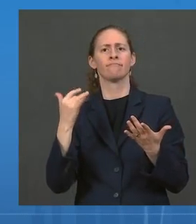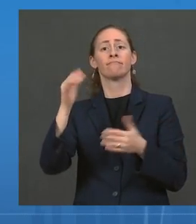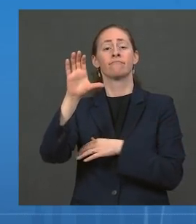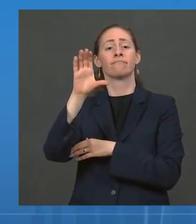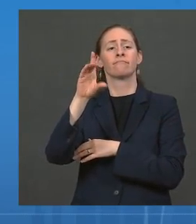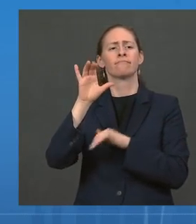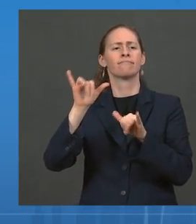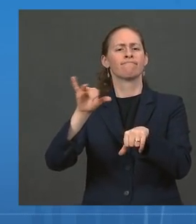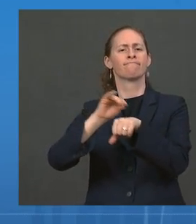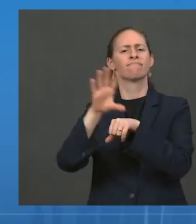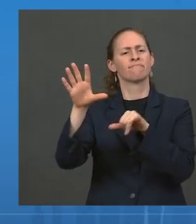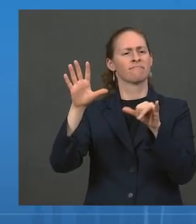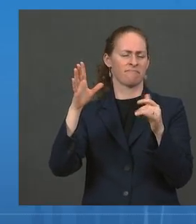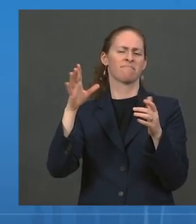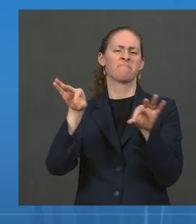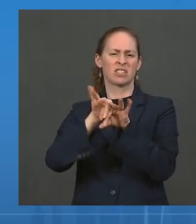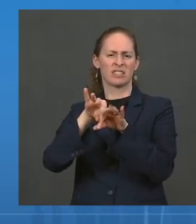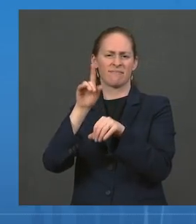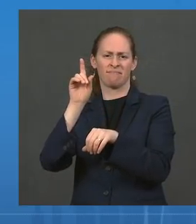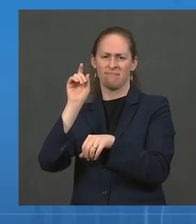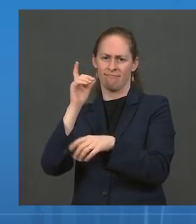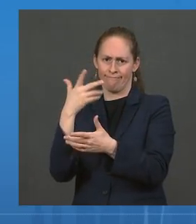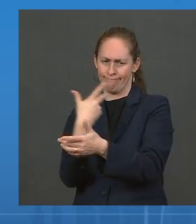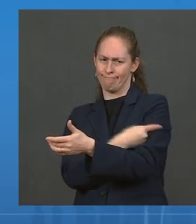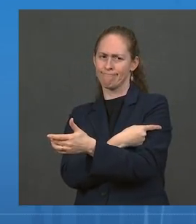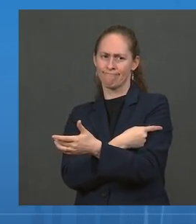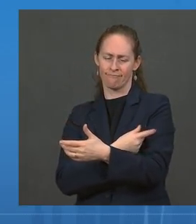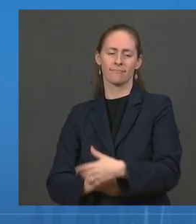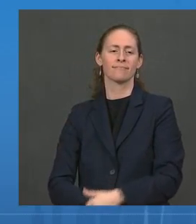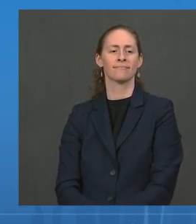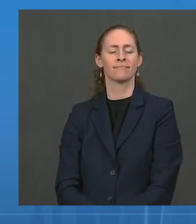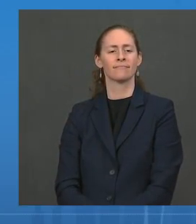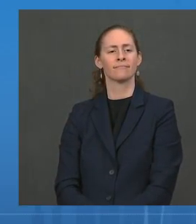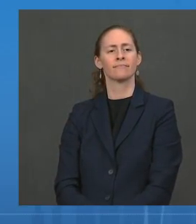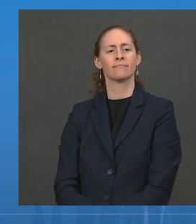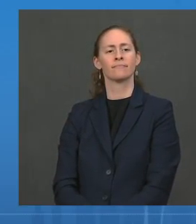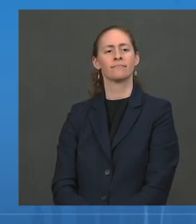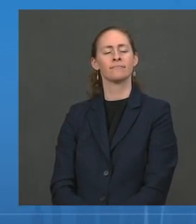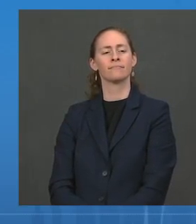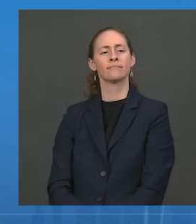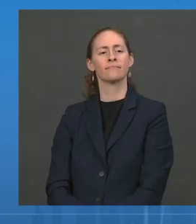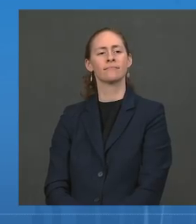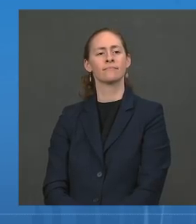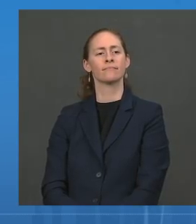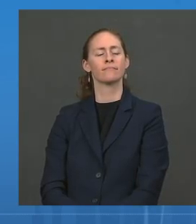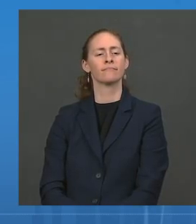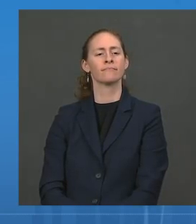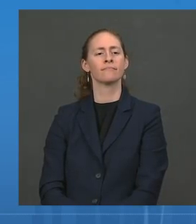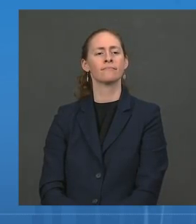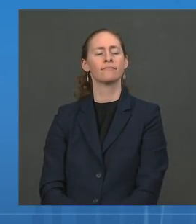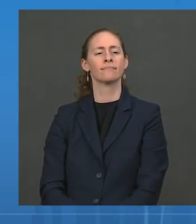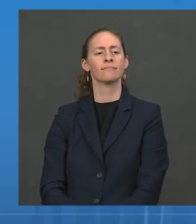but the CDC guidance does recommend that jurisdictions be in the moderate-